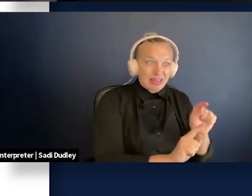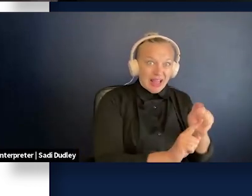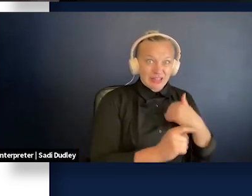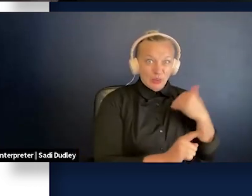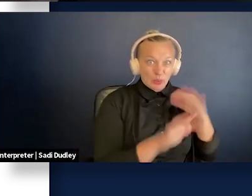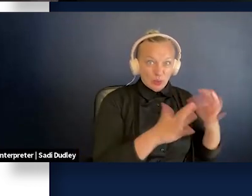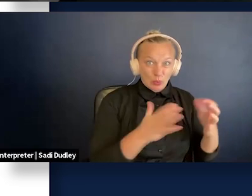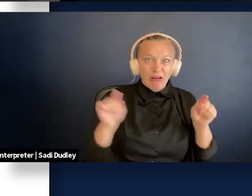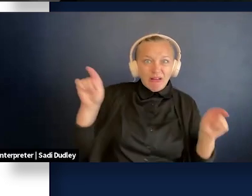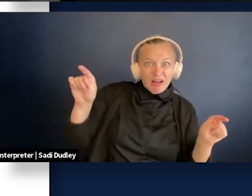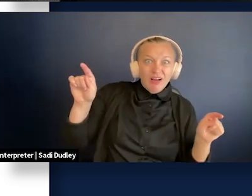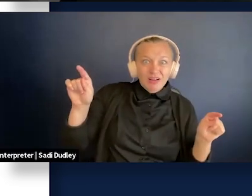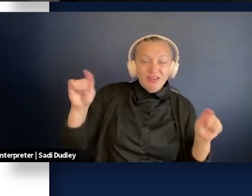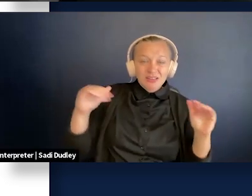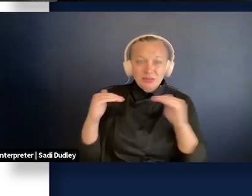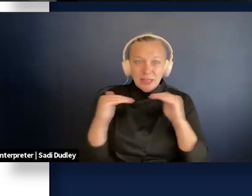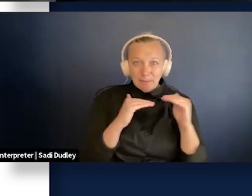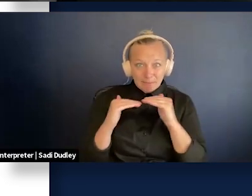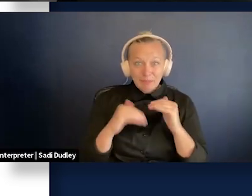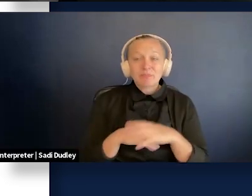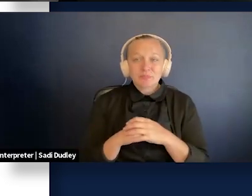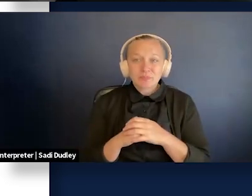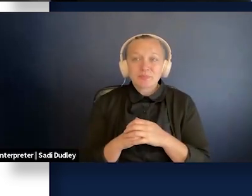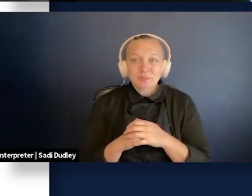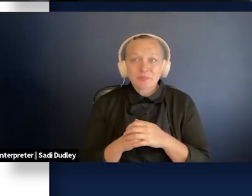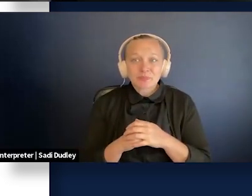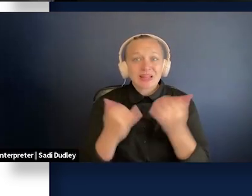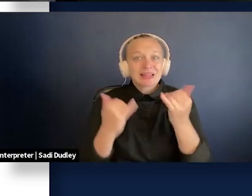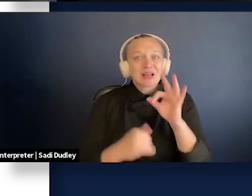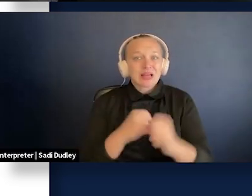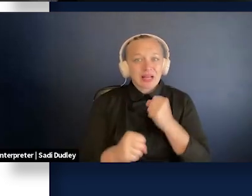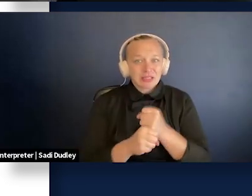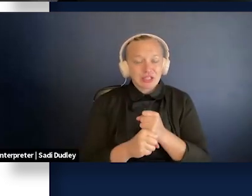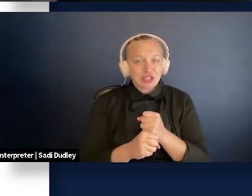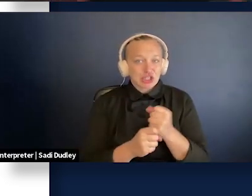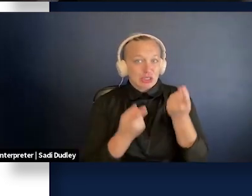The graph on the right is the 9-year incidence of invasive pneumococcal disease. Now, this is a very rare outcome.